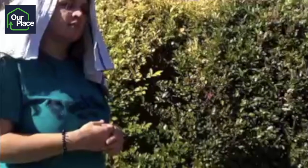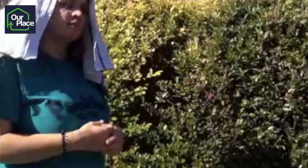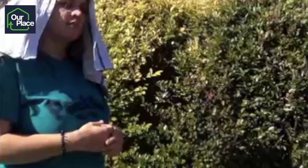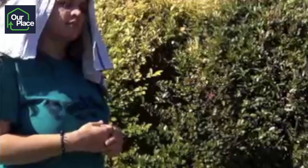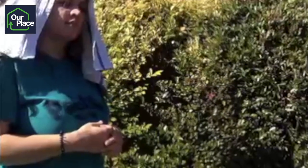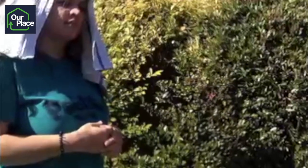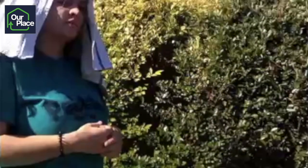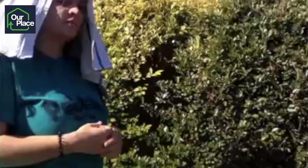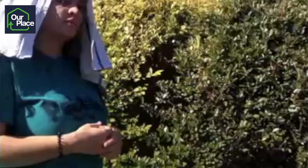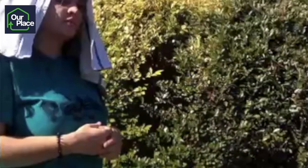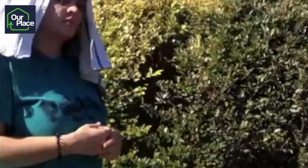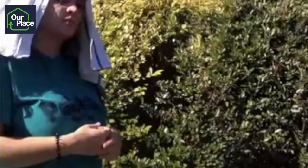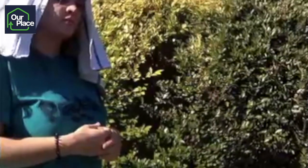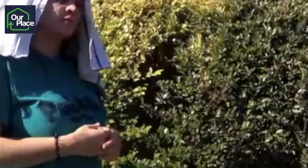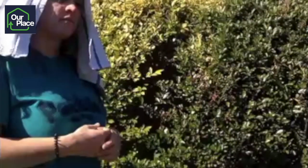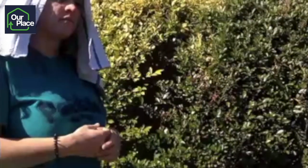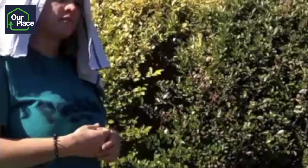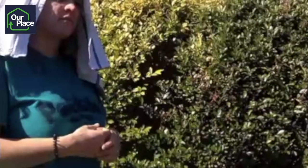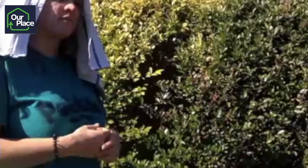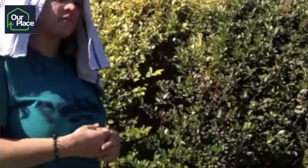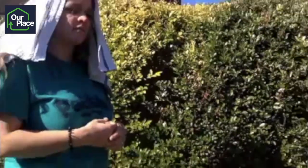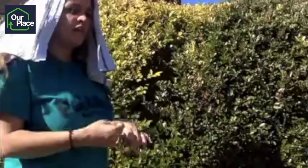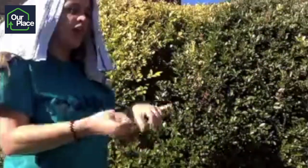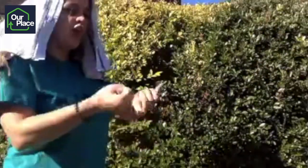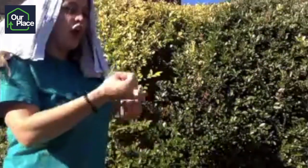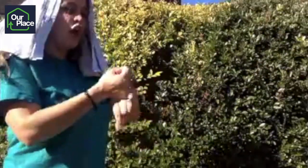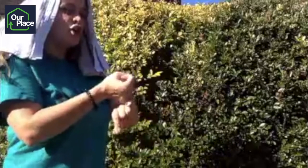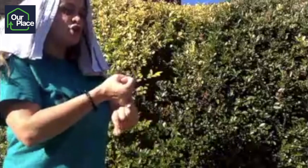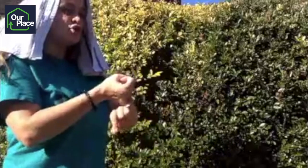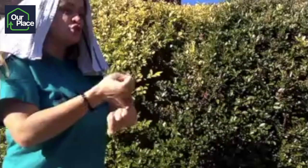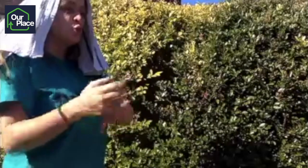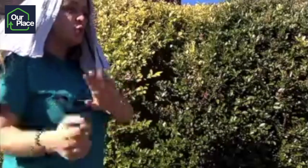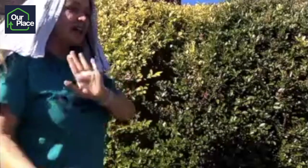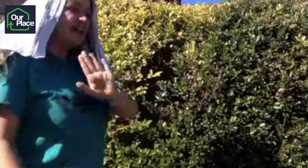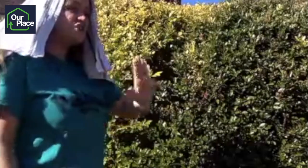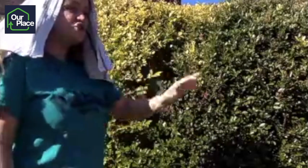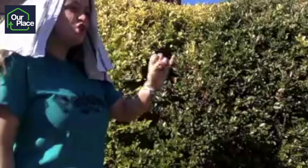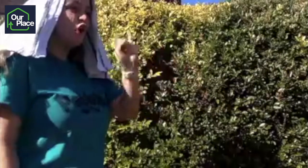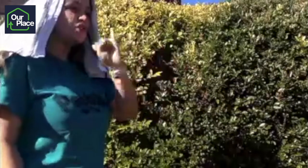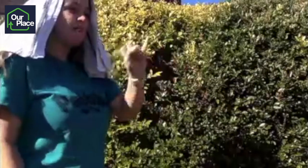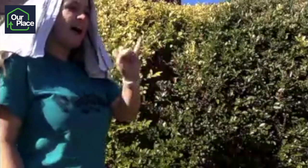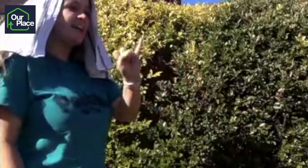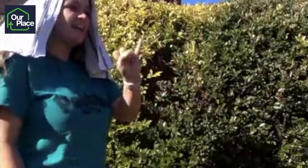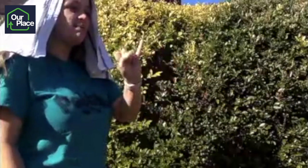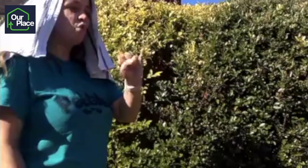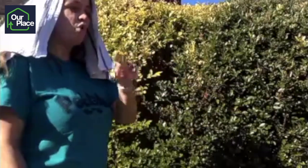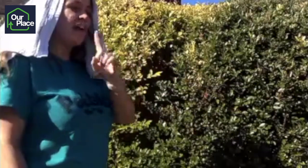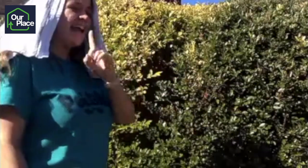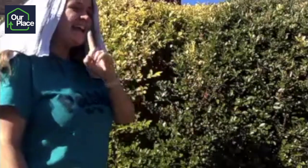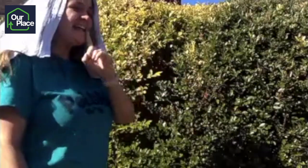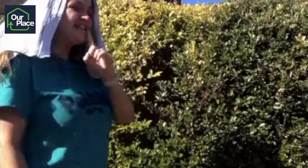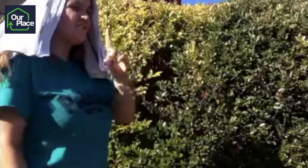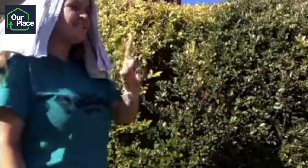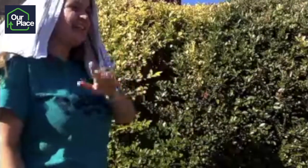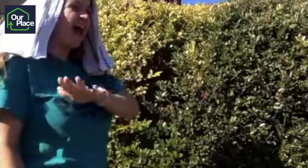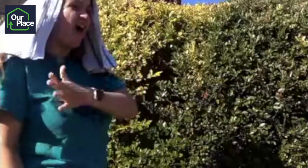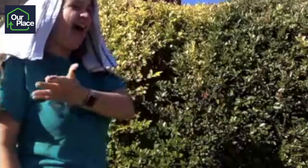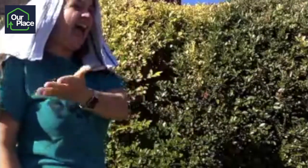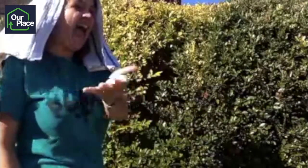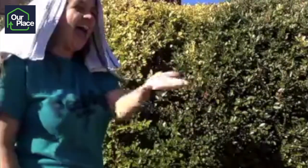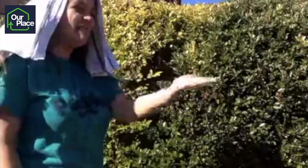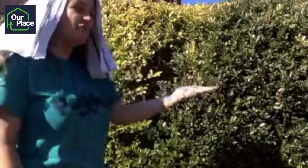Ananias he said to him saul is not bad anymore he's going to tell everyone